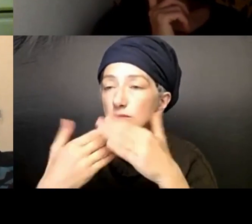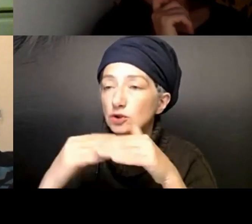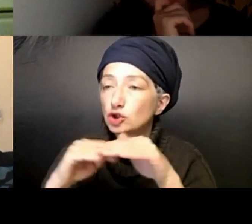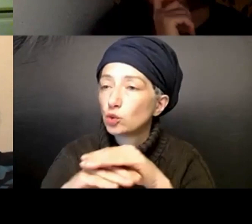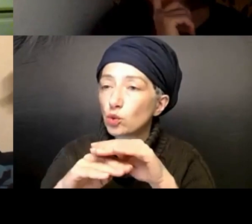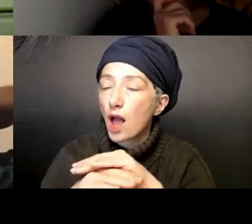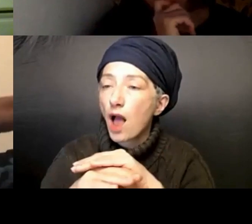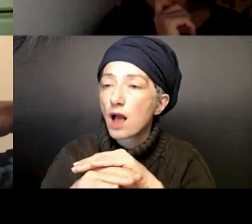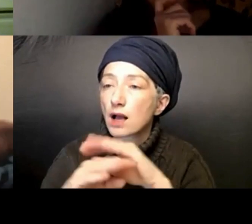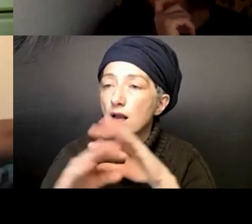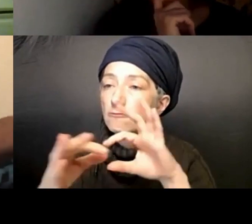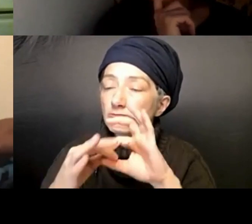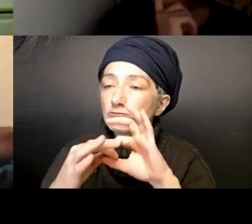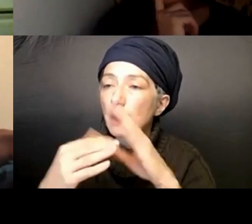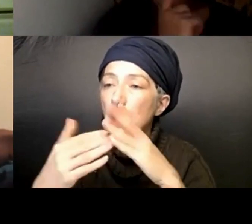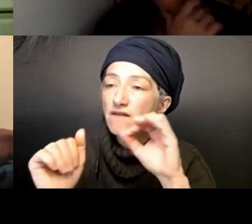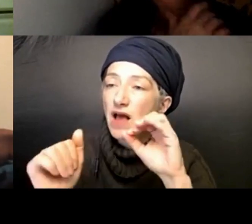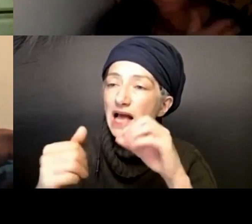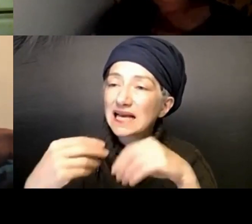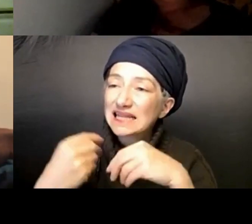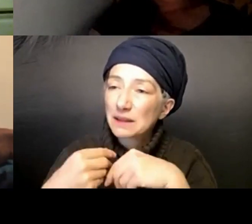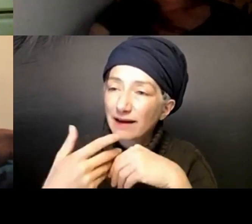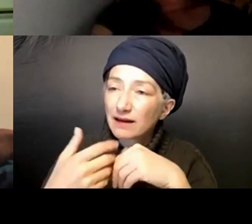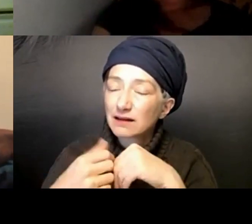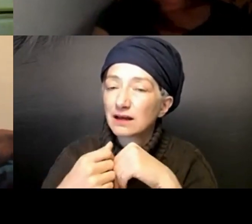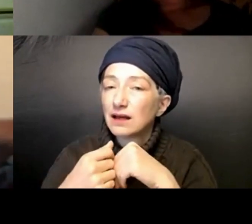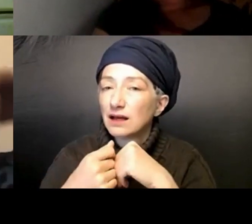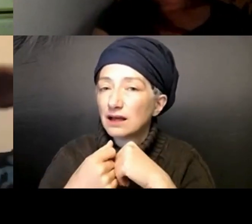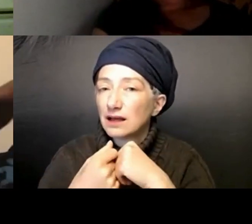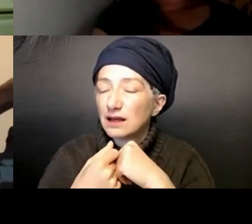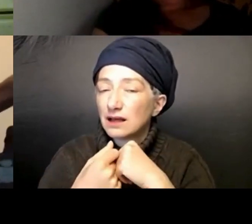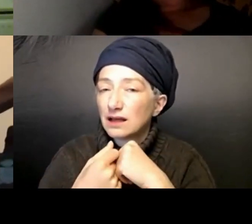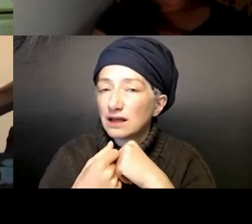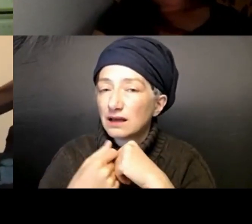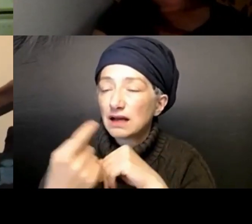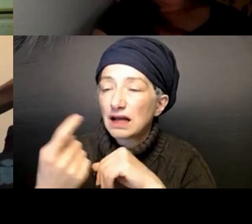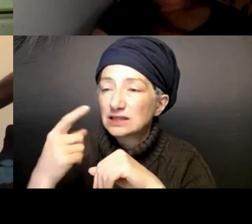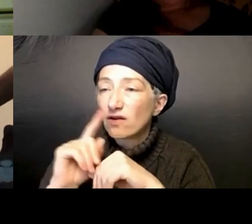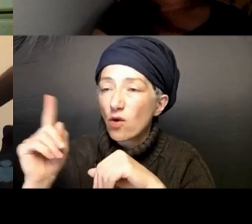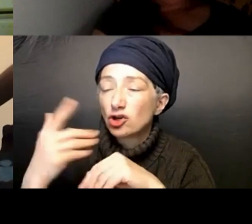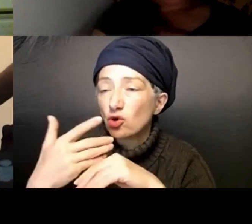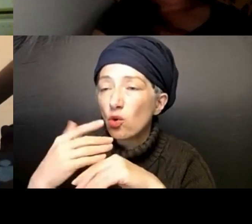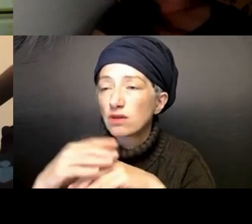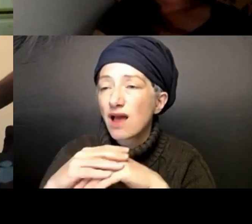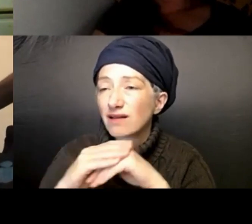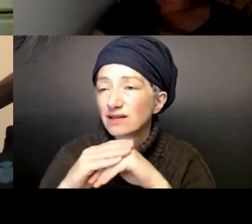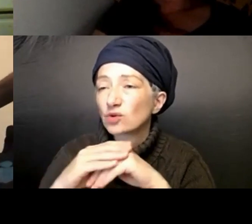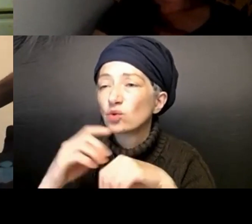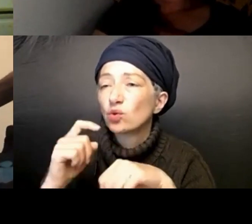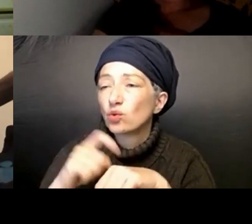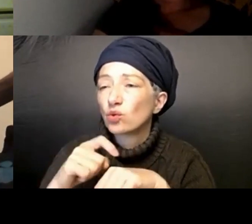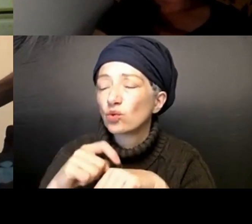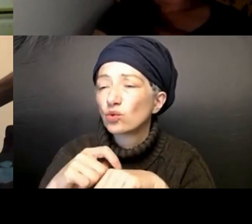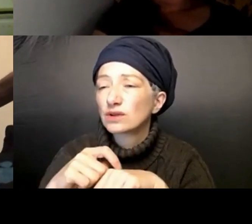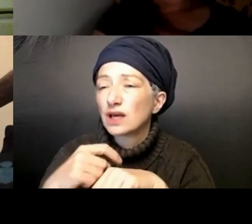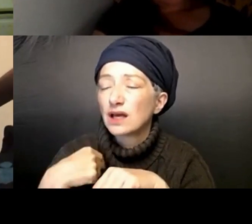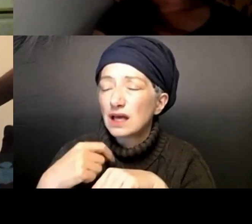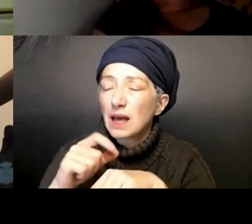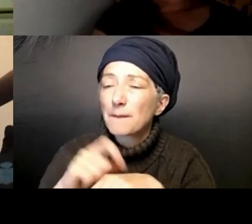I've had a lot of hand-holding, literal hand-holding in the last weeks or months at medical appointments in hospital.